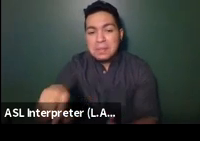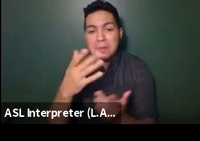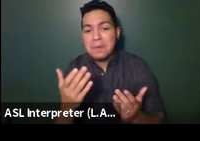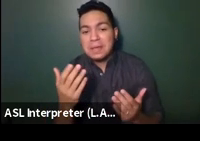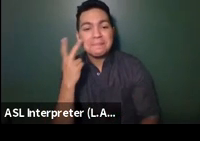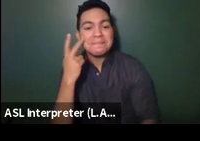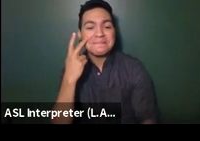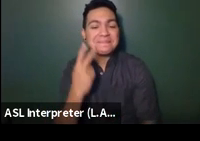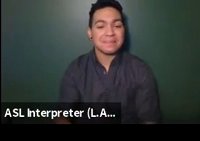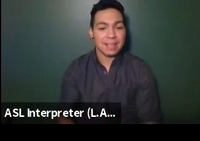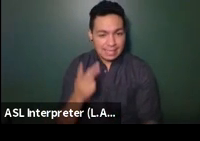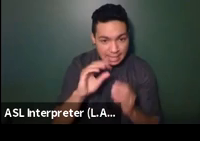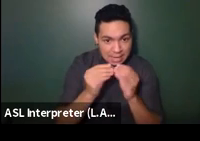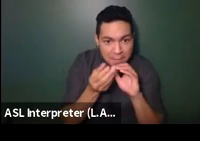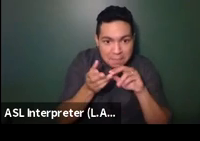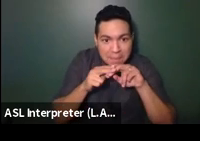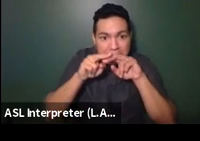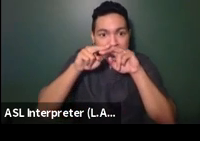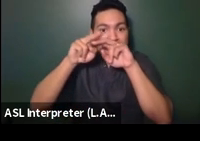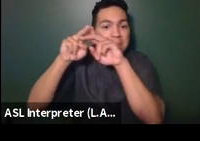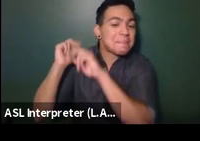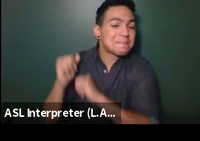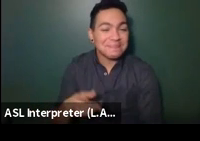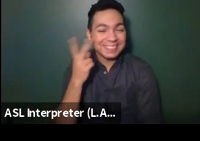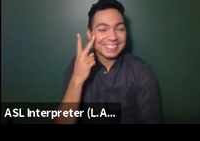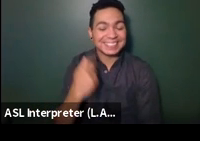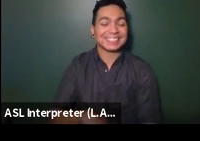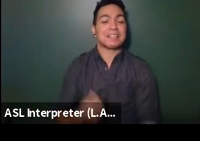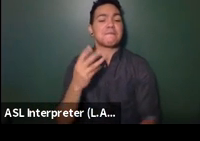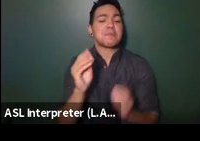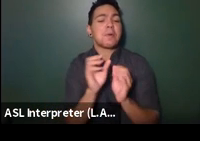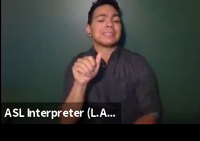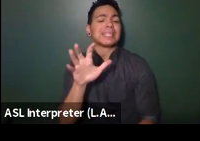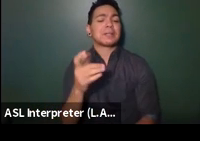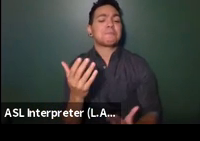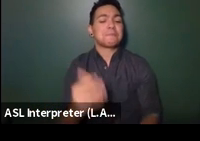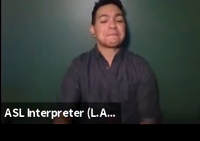ESD 189 - Amy Colburn: See the numbers keep climbing. So we'll just wait a few more seconds. And we'll get started.